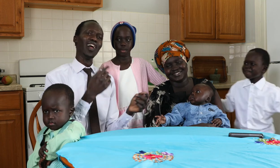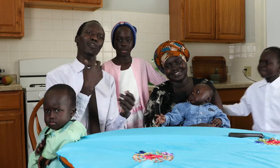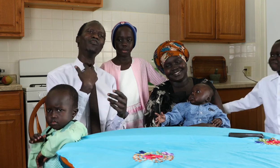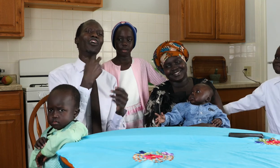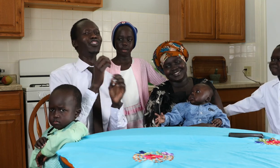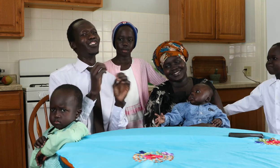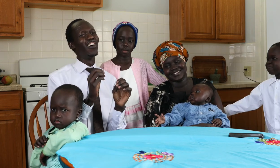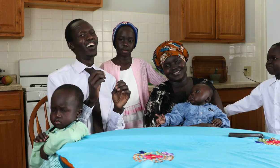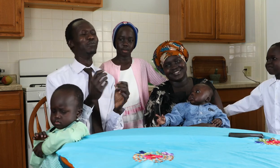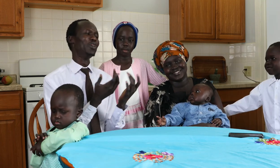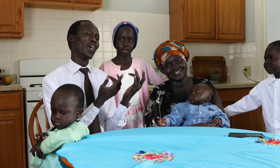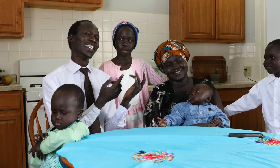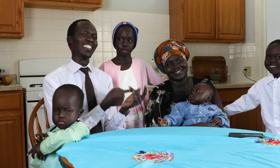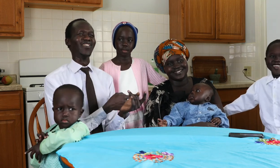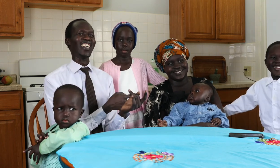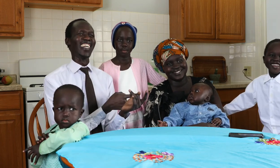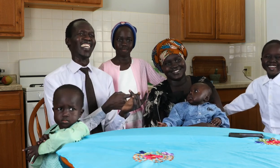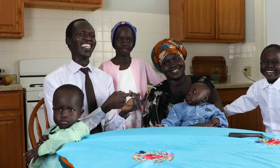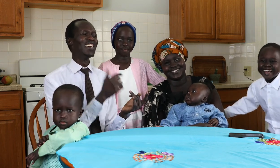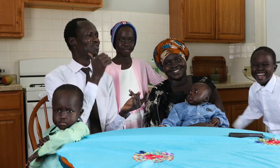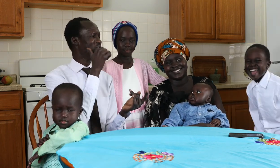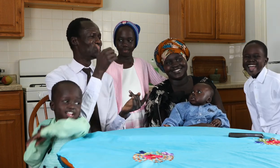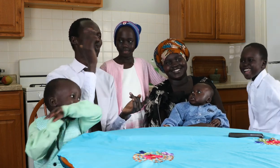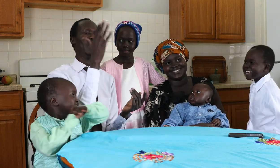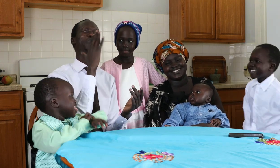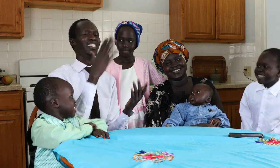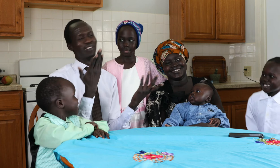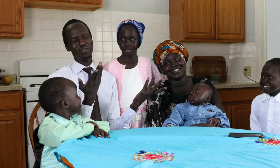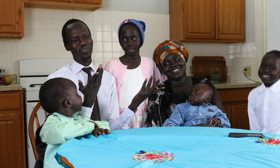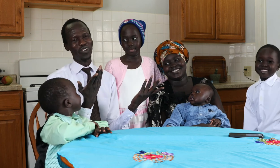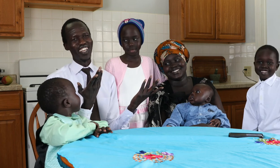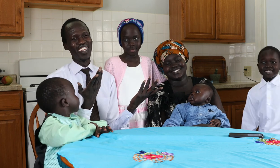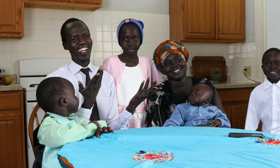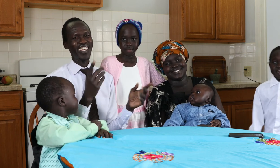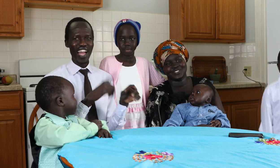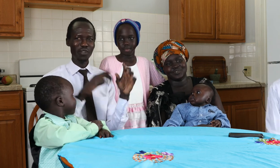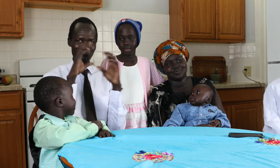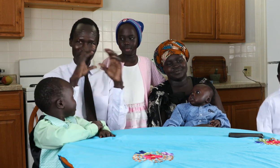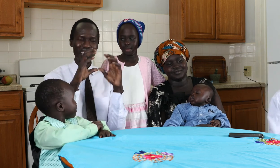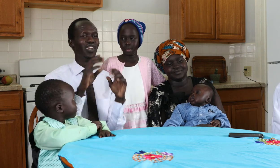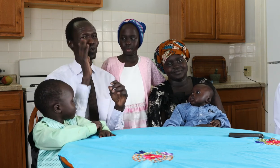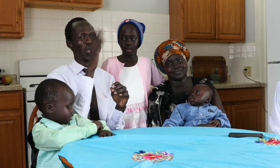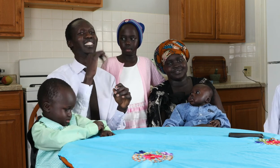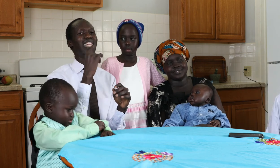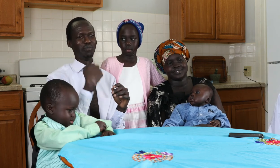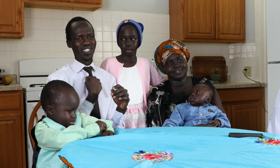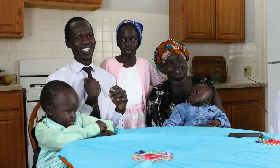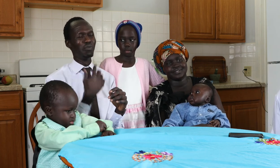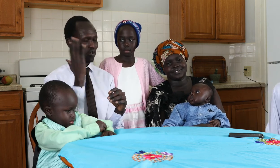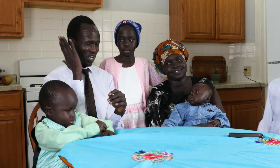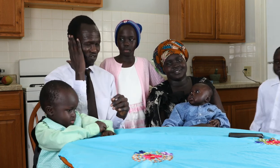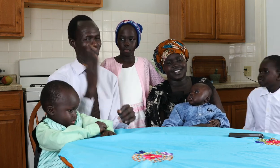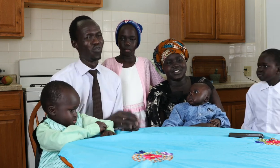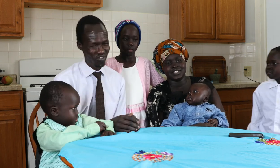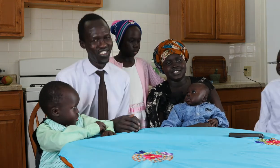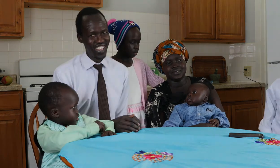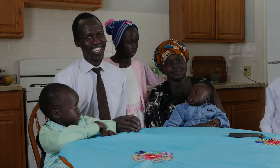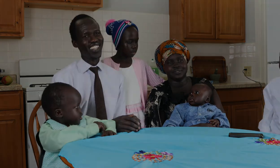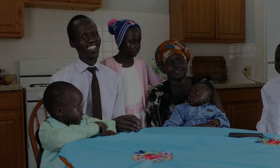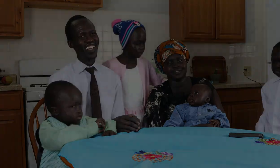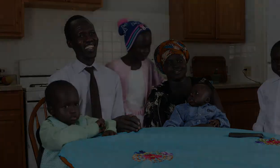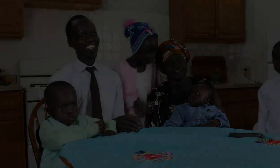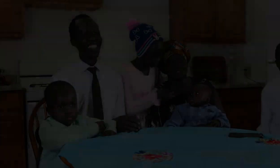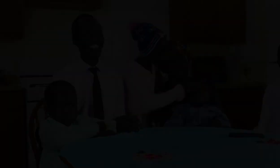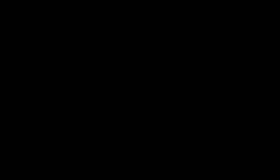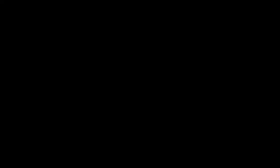The baby? No voice yet. Waiting for them to tell us. Will it be tomorrow? No, when it's the time to communicate, they will tell me.